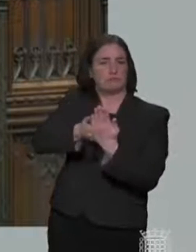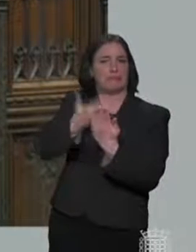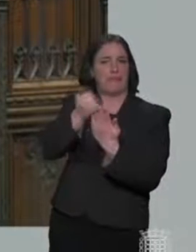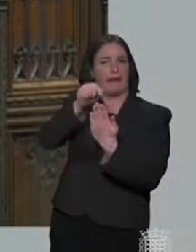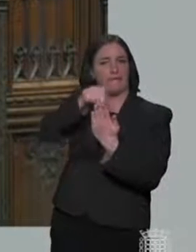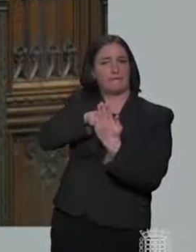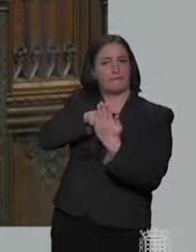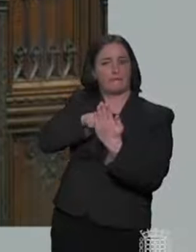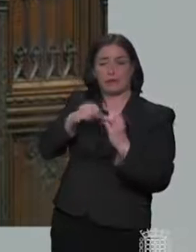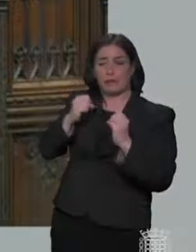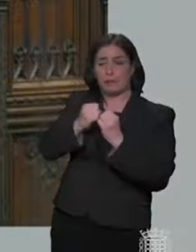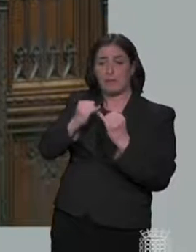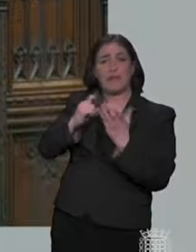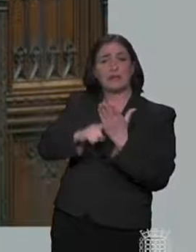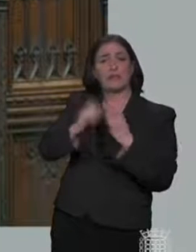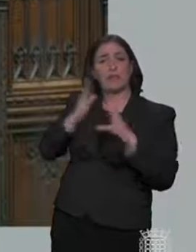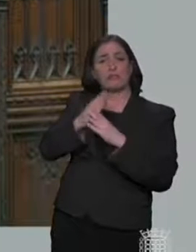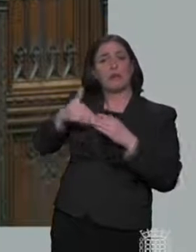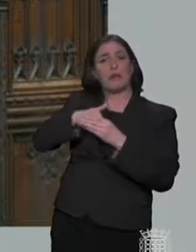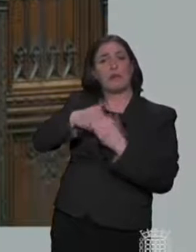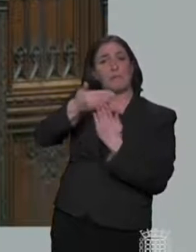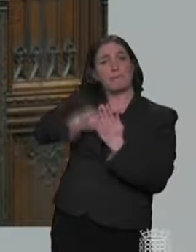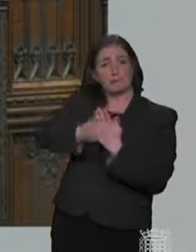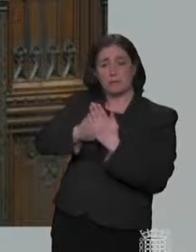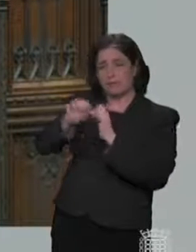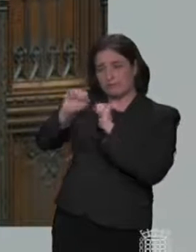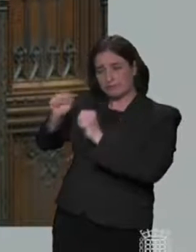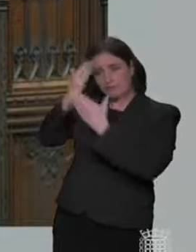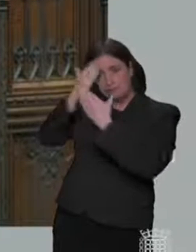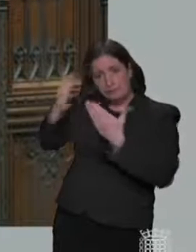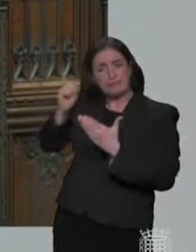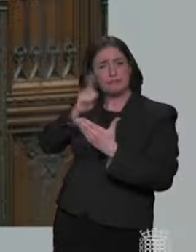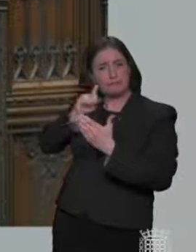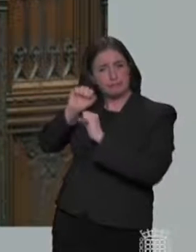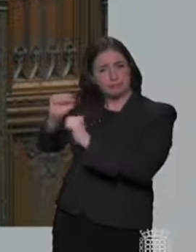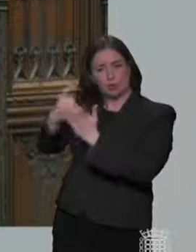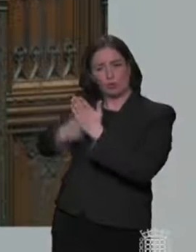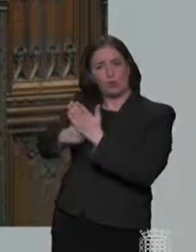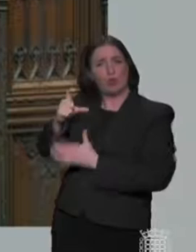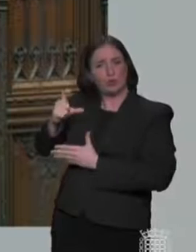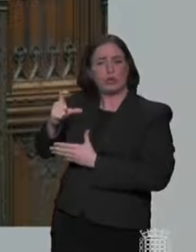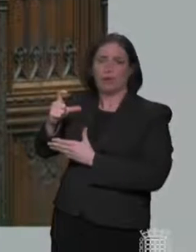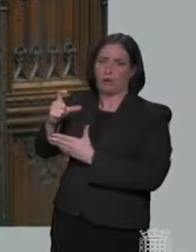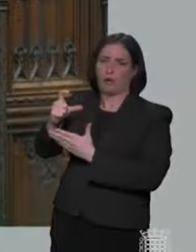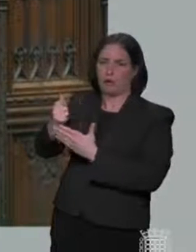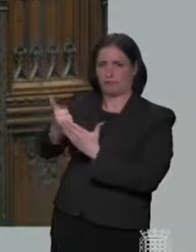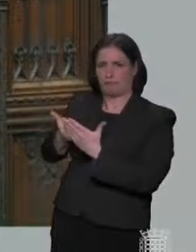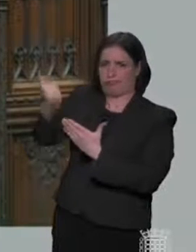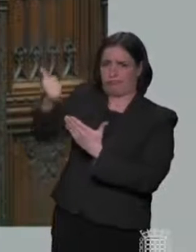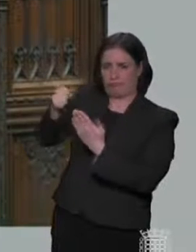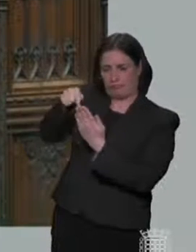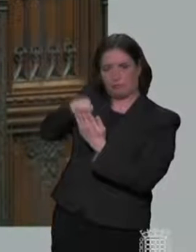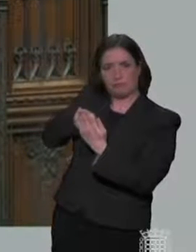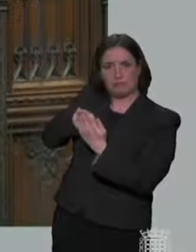private members bill the honorable lady rosie cooper has given us a barrel of a bill a barrel